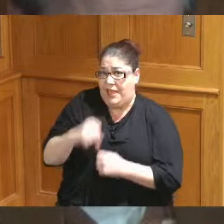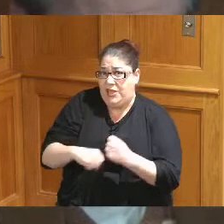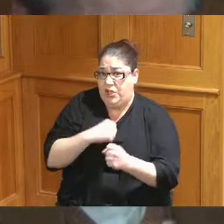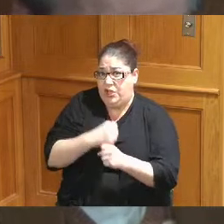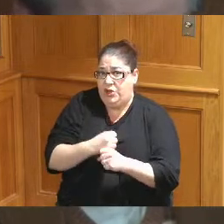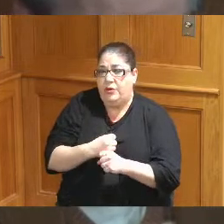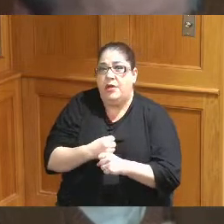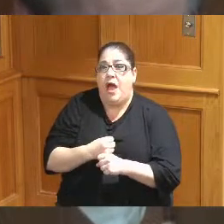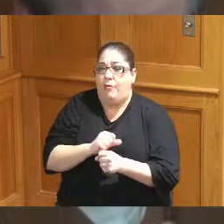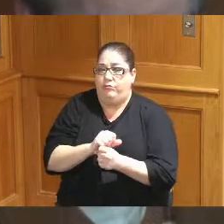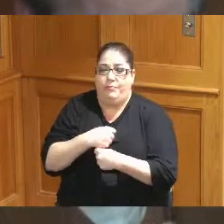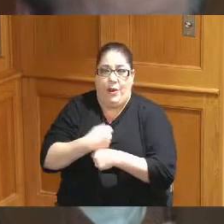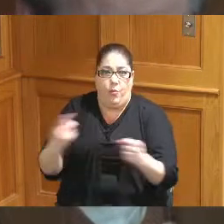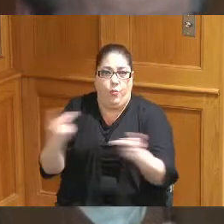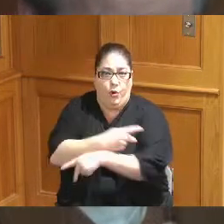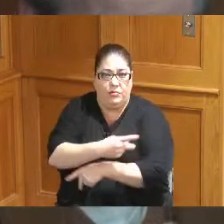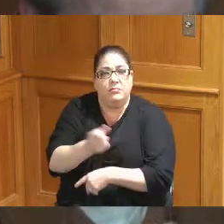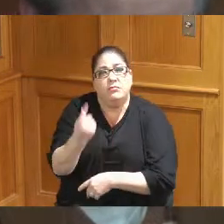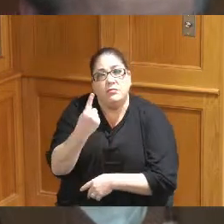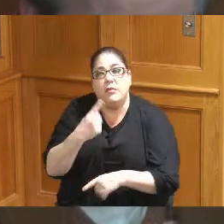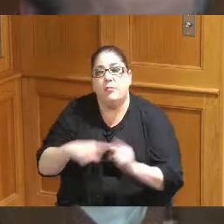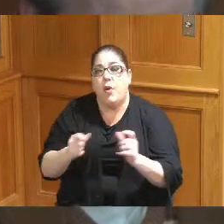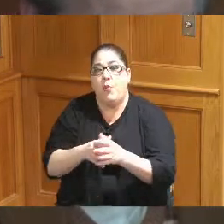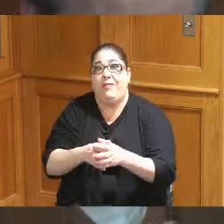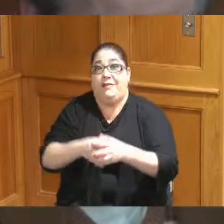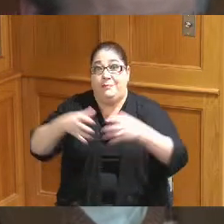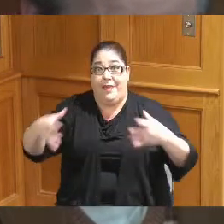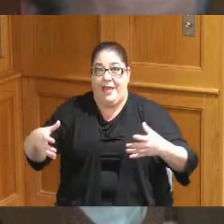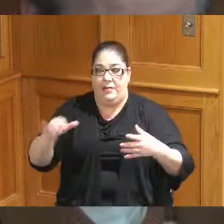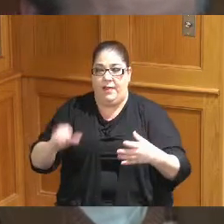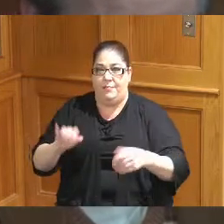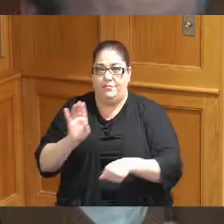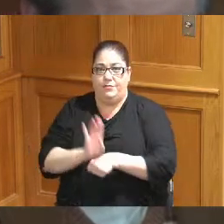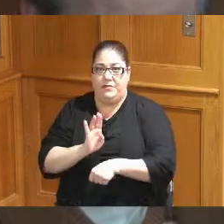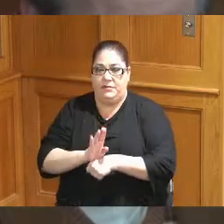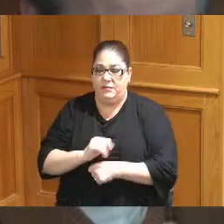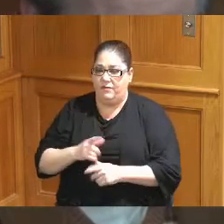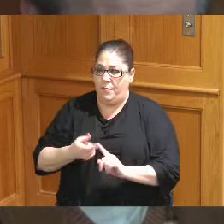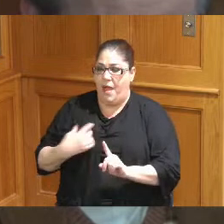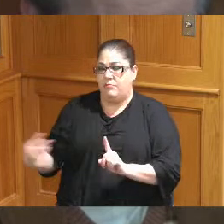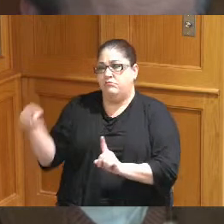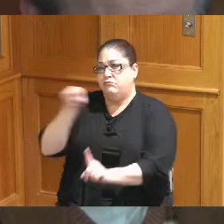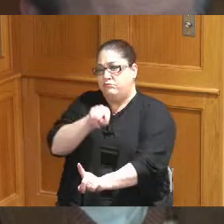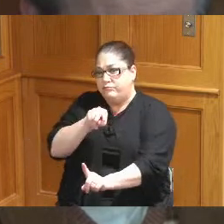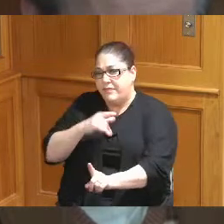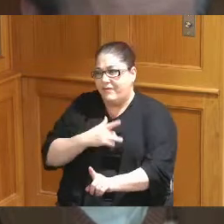exacerbate the issue but with an expansion like this I think from my perspective I want to be